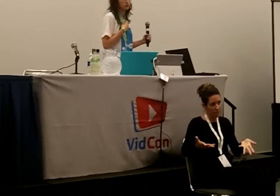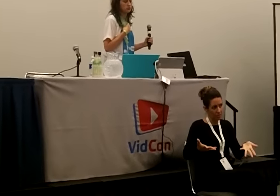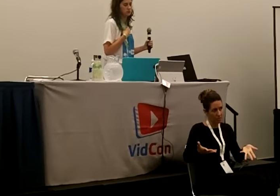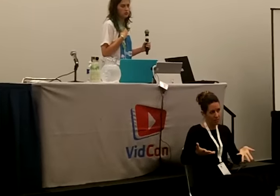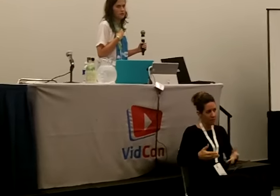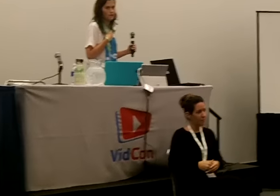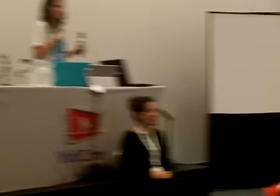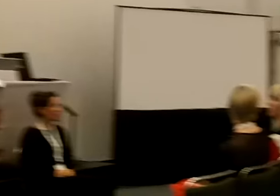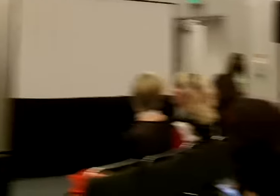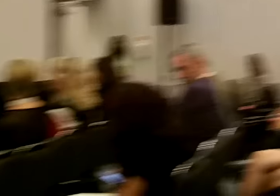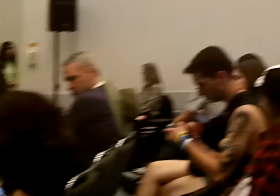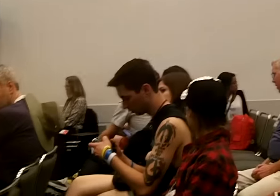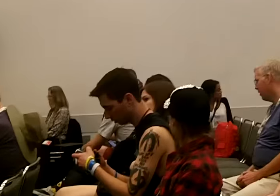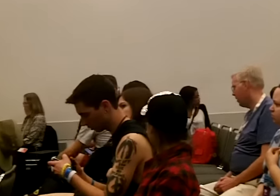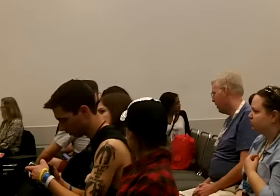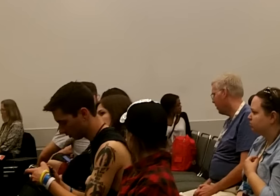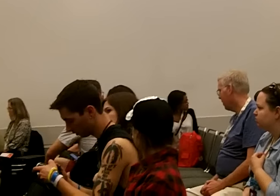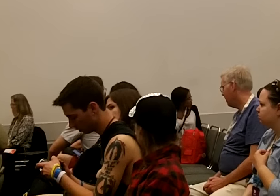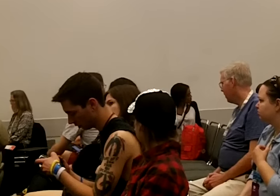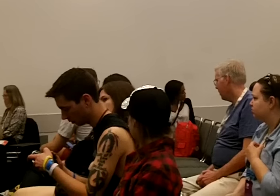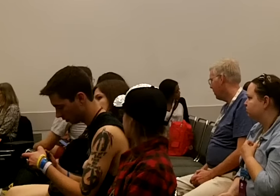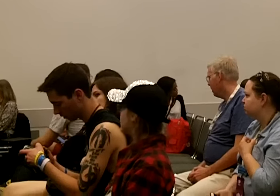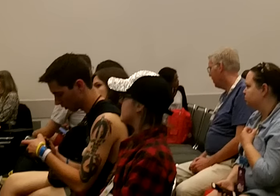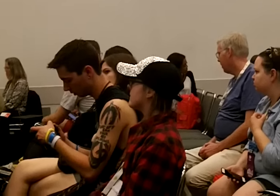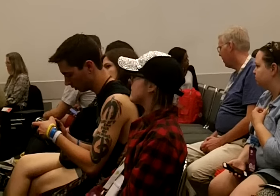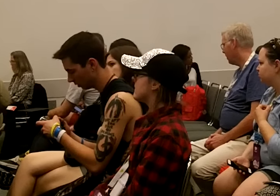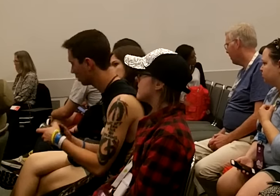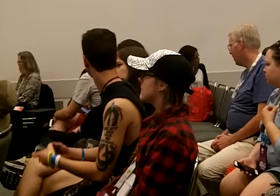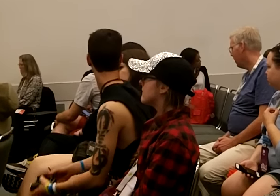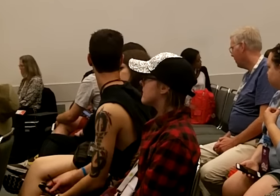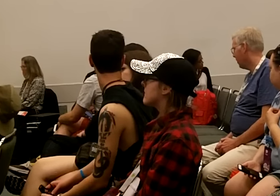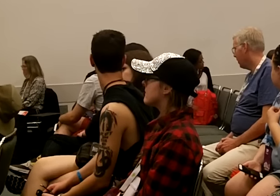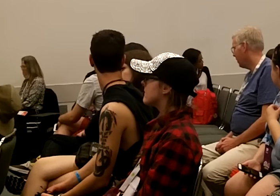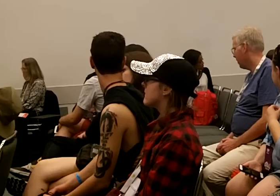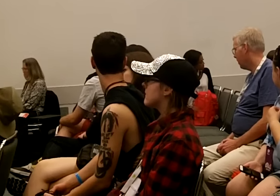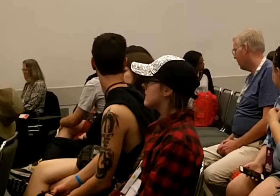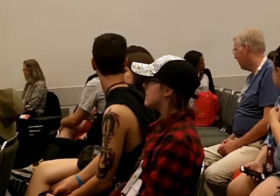And if your videos are captioned, usually at the bottom, it has a 'CC' icon.